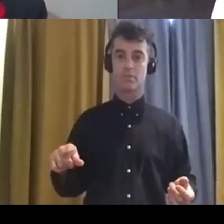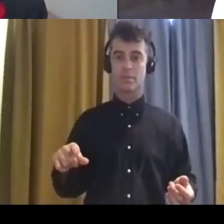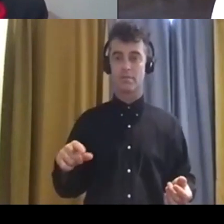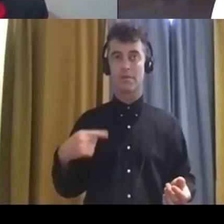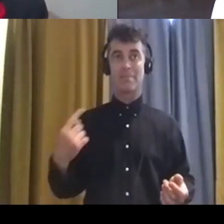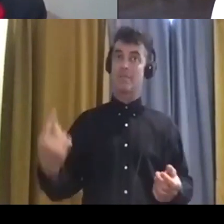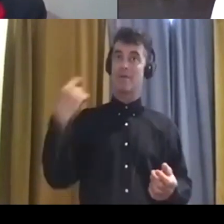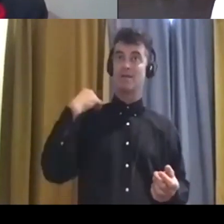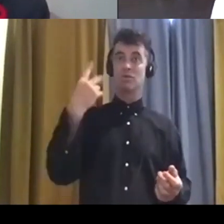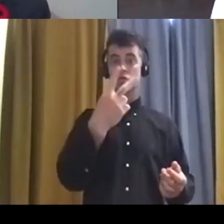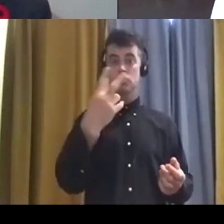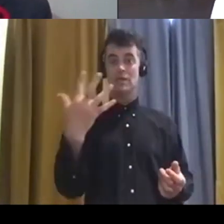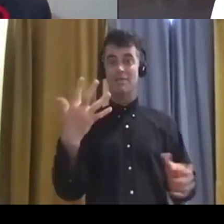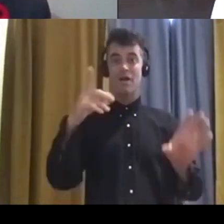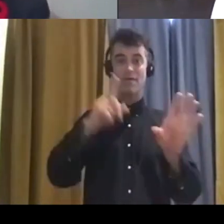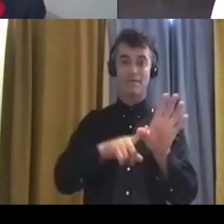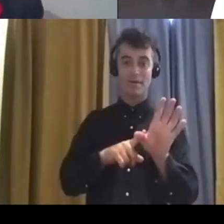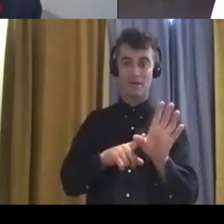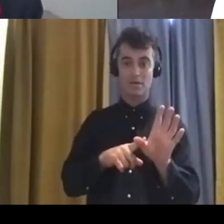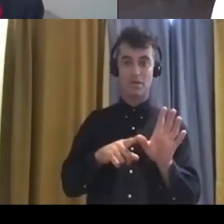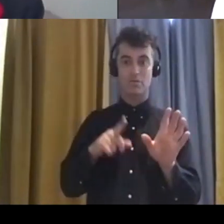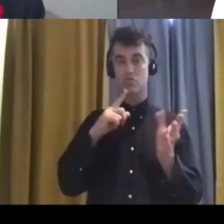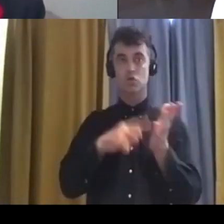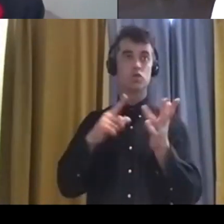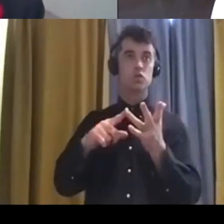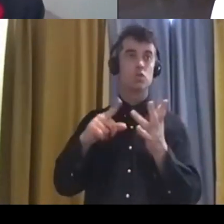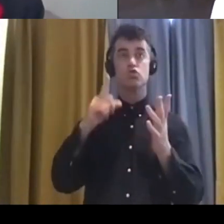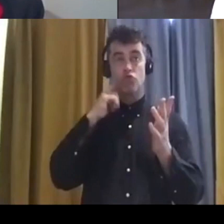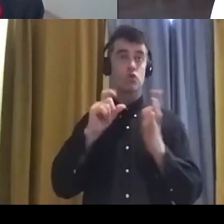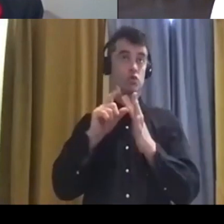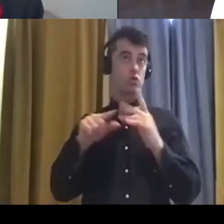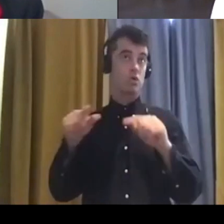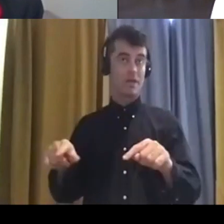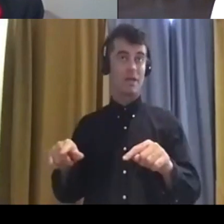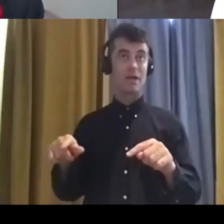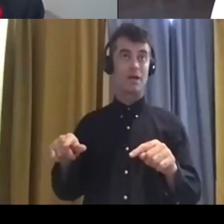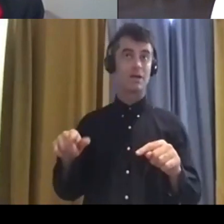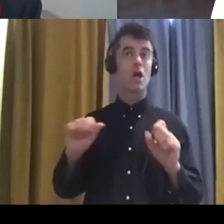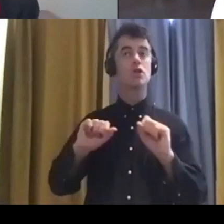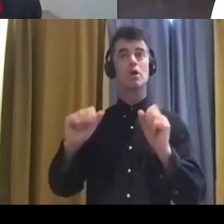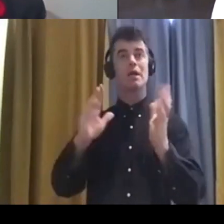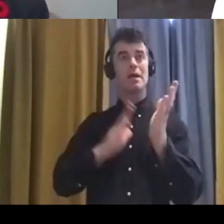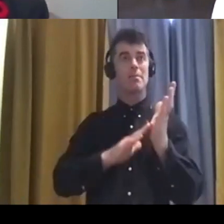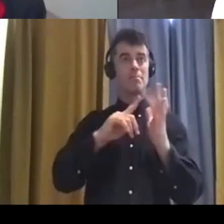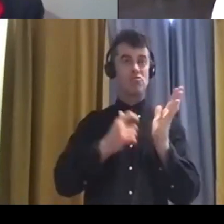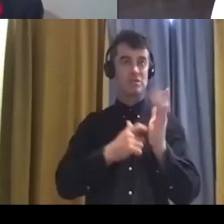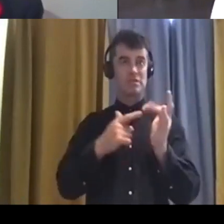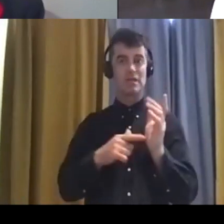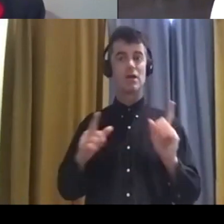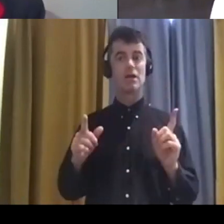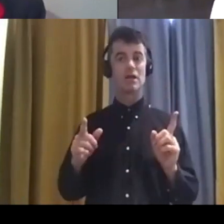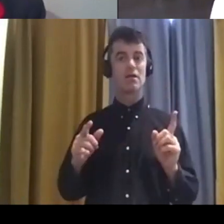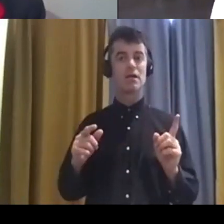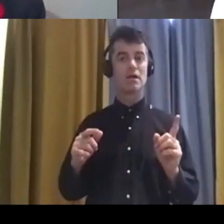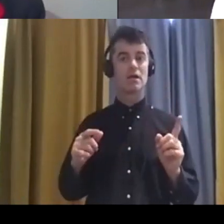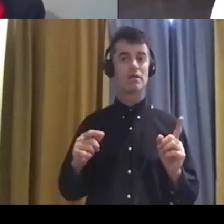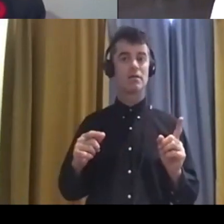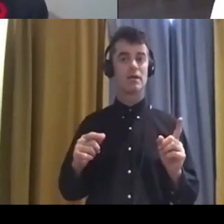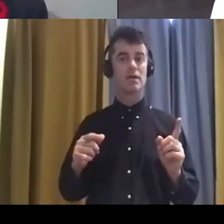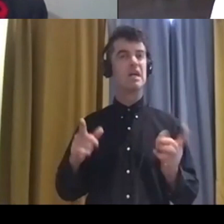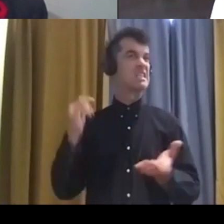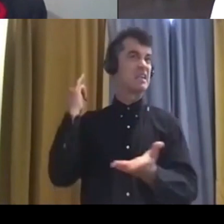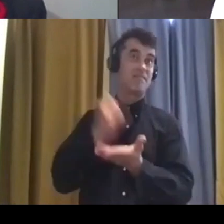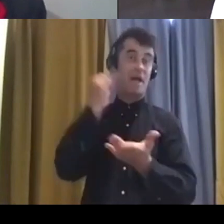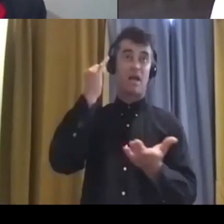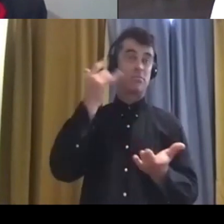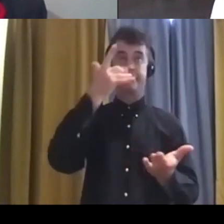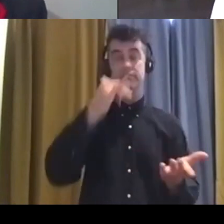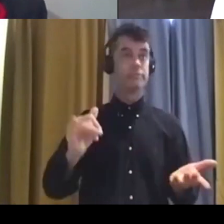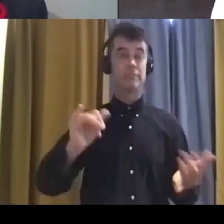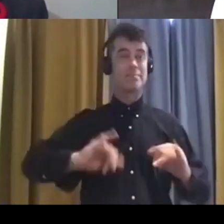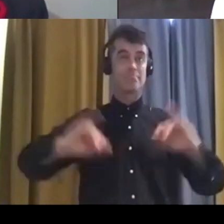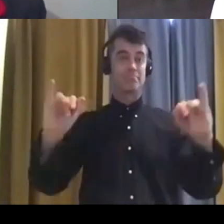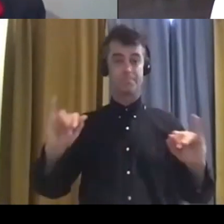to do that on its own merits and it's quite frankly failed miserably right, because the